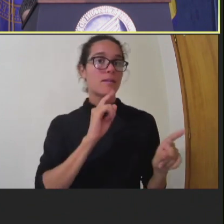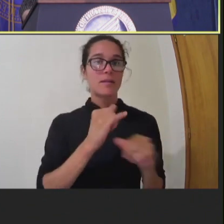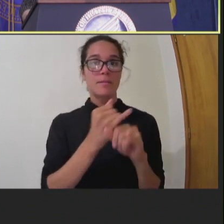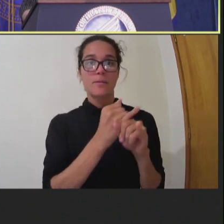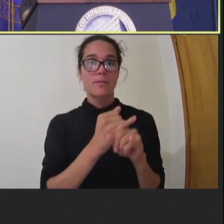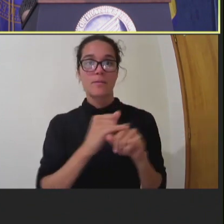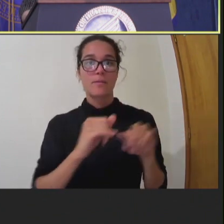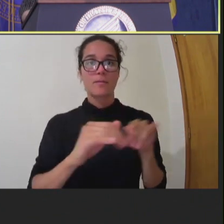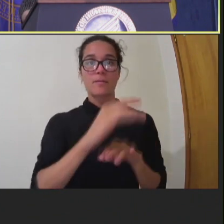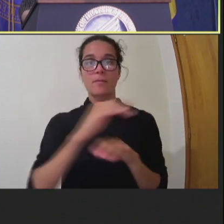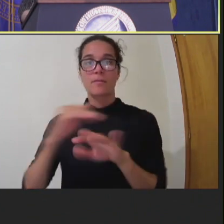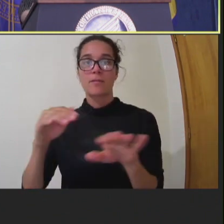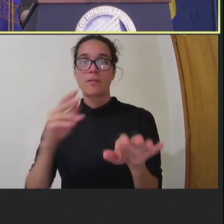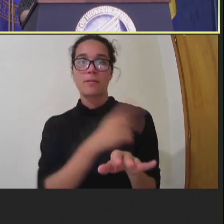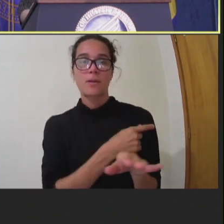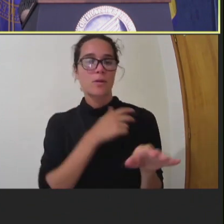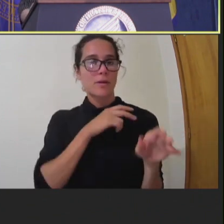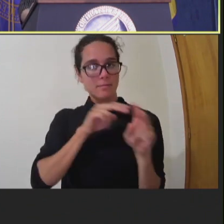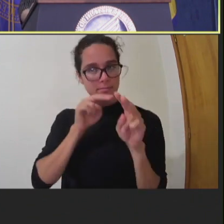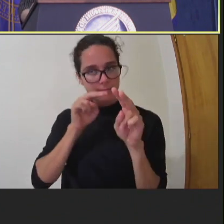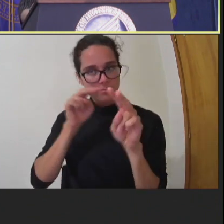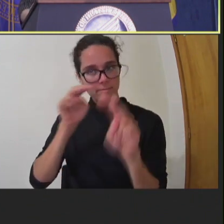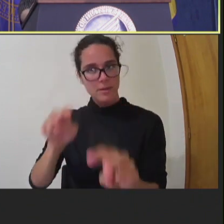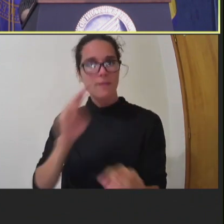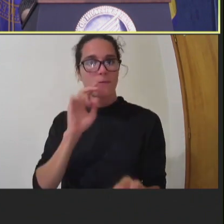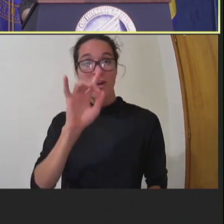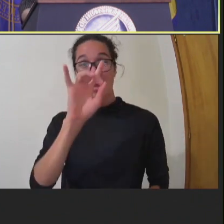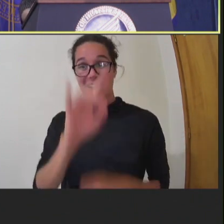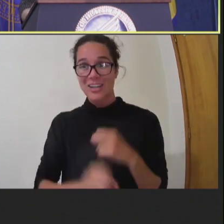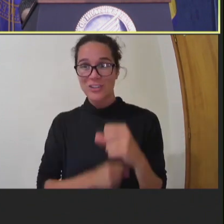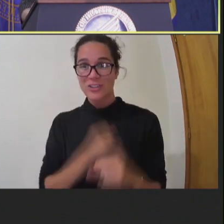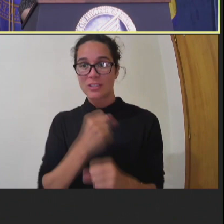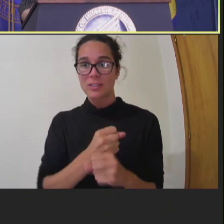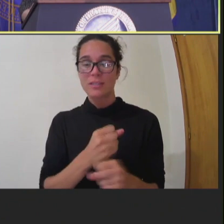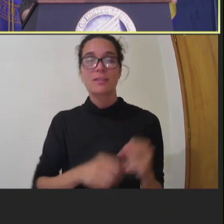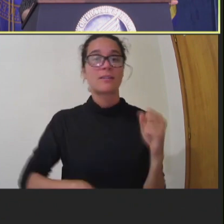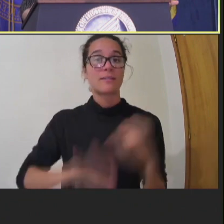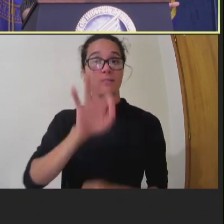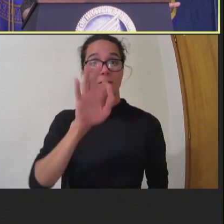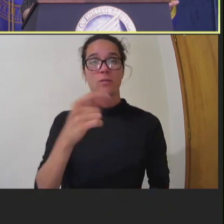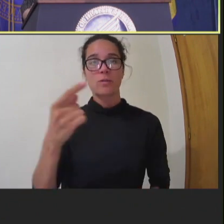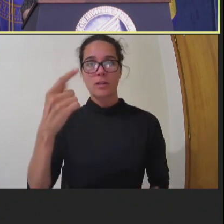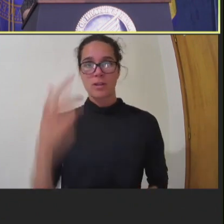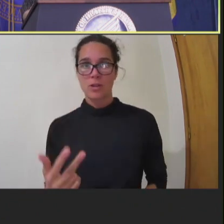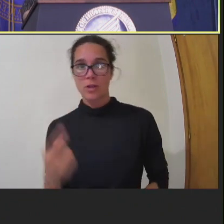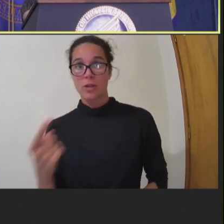these patients for eight years and found that a third of these patients didn't recur. And when